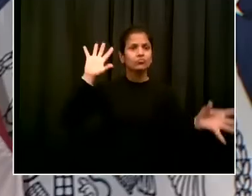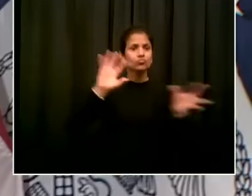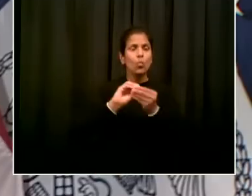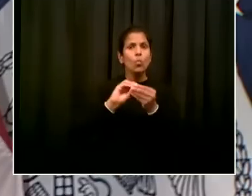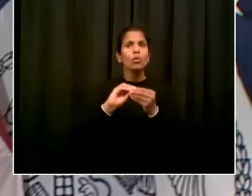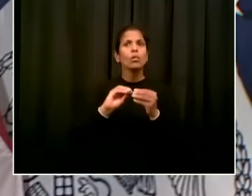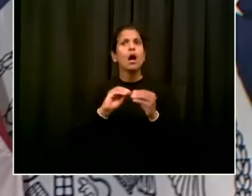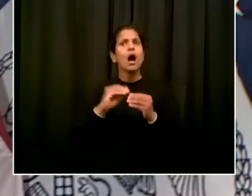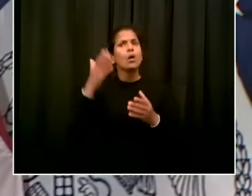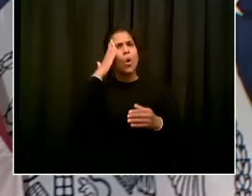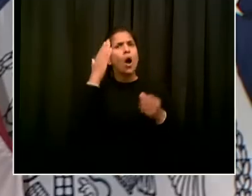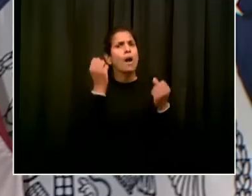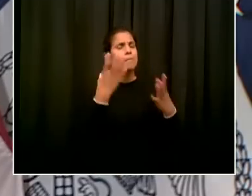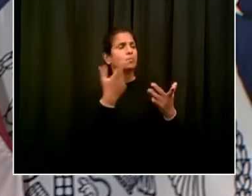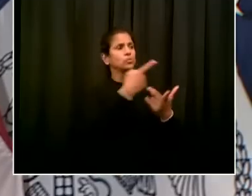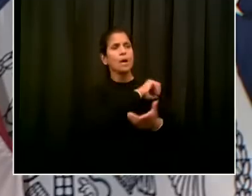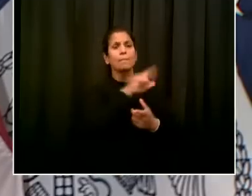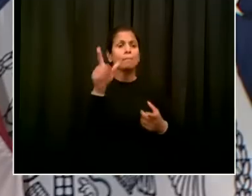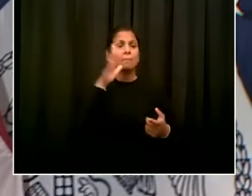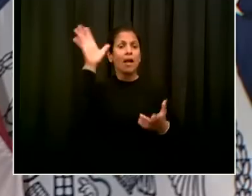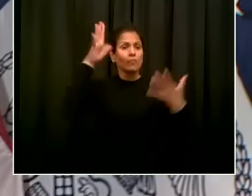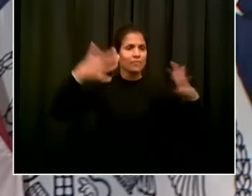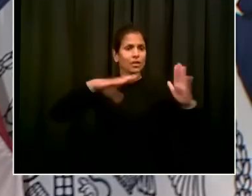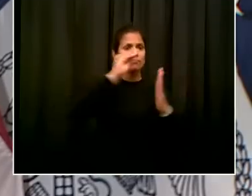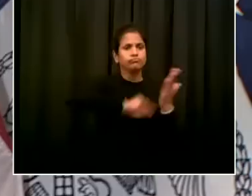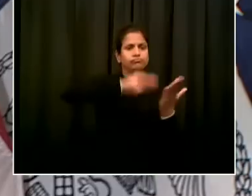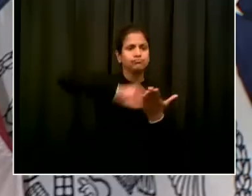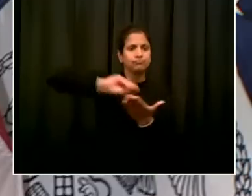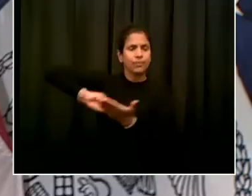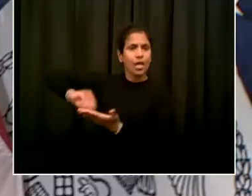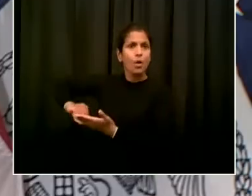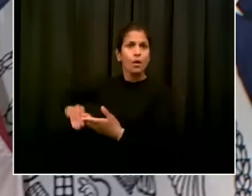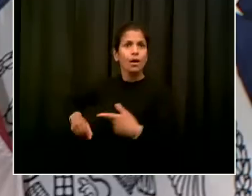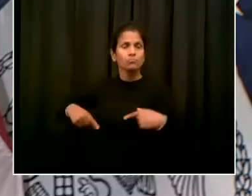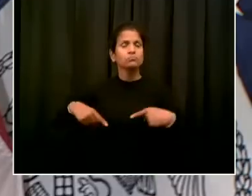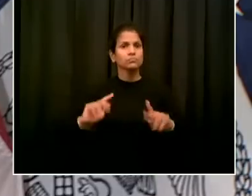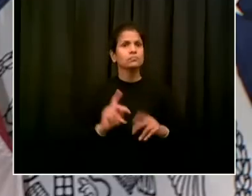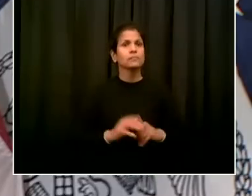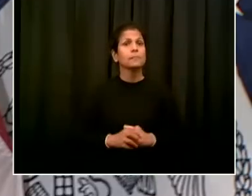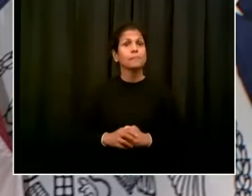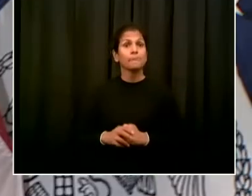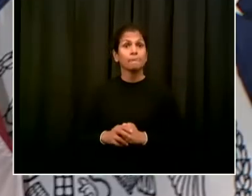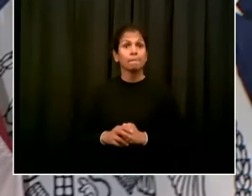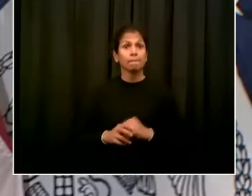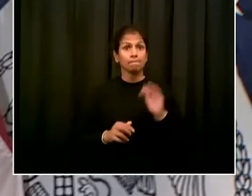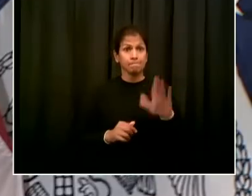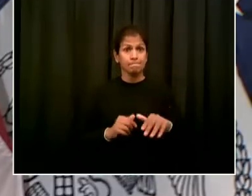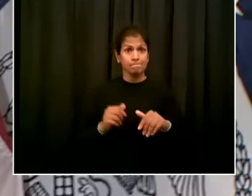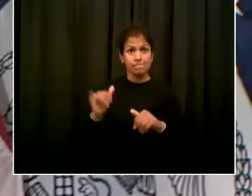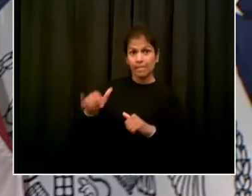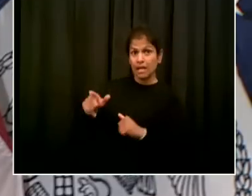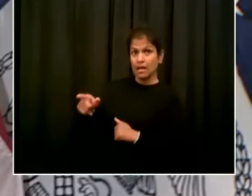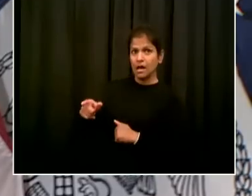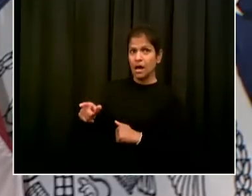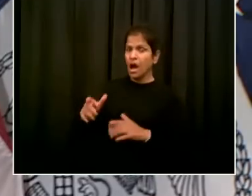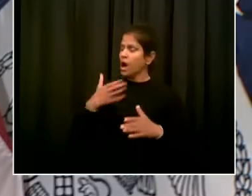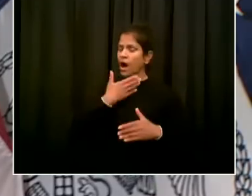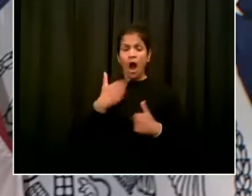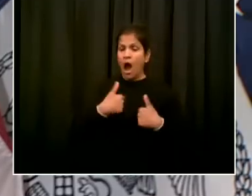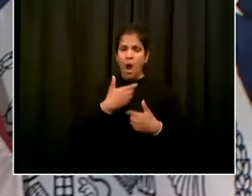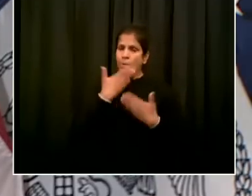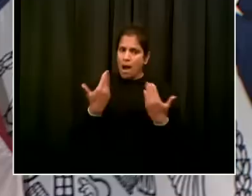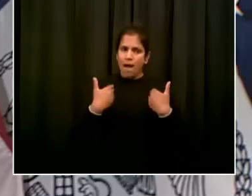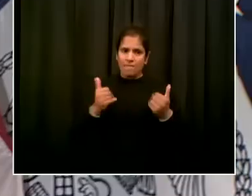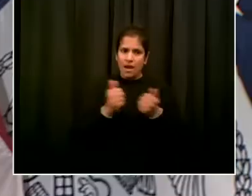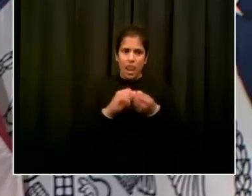OR CAN GET UUS?